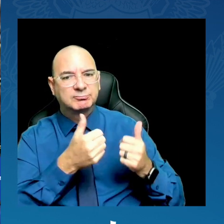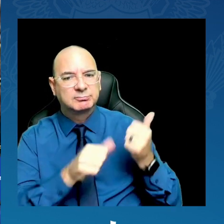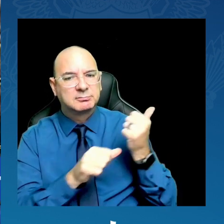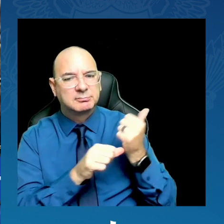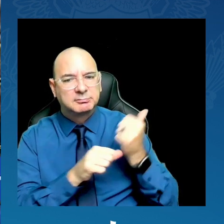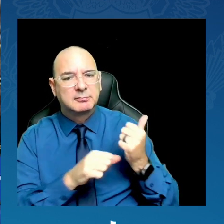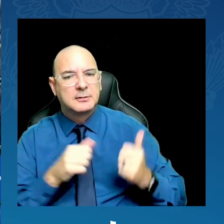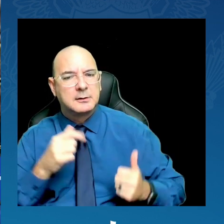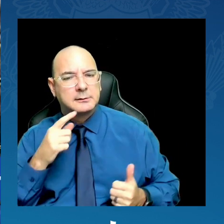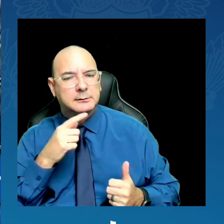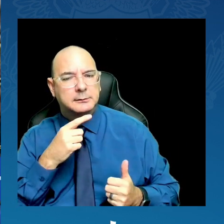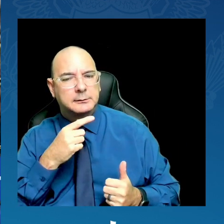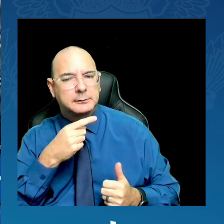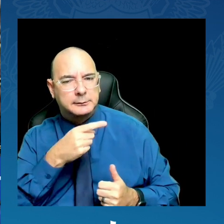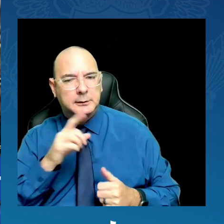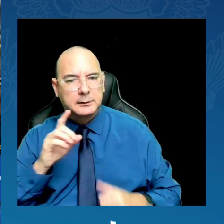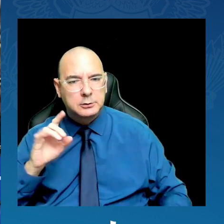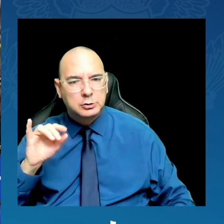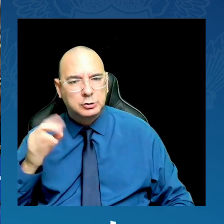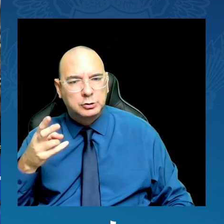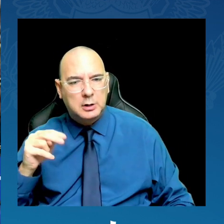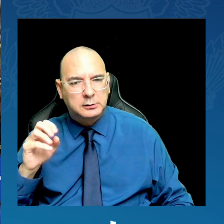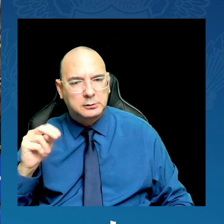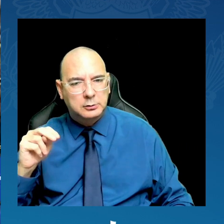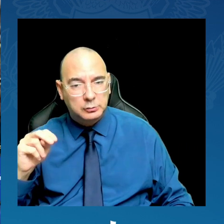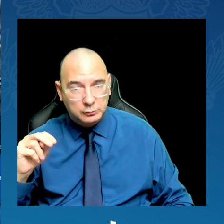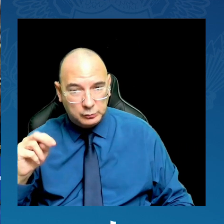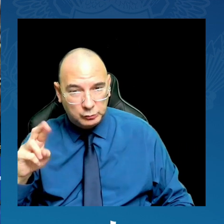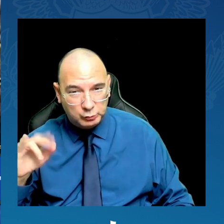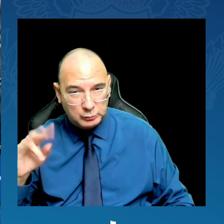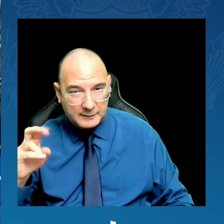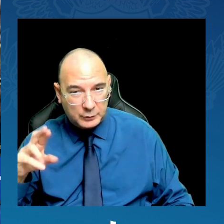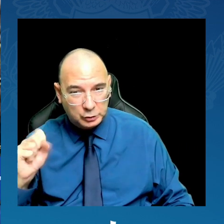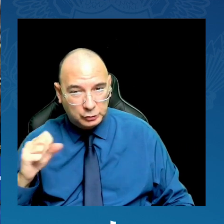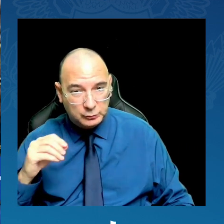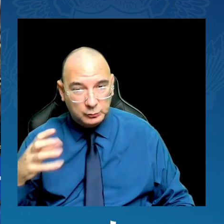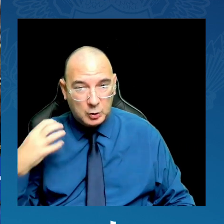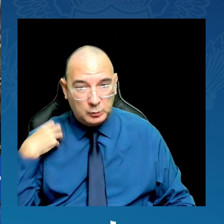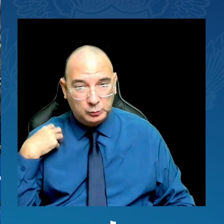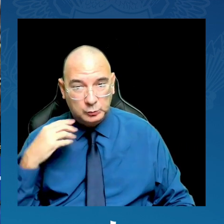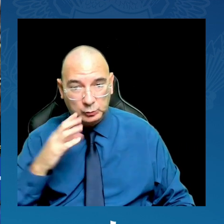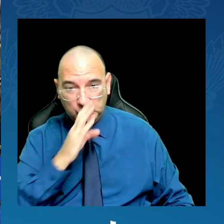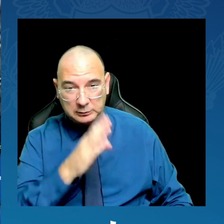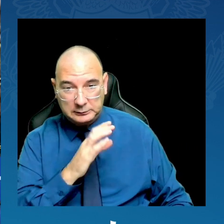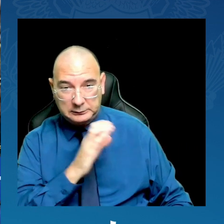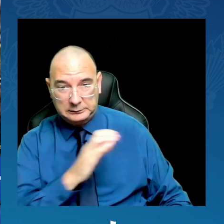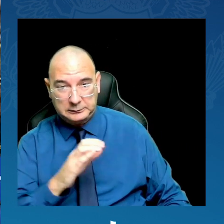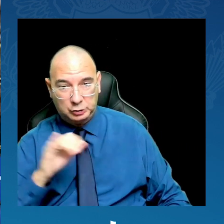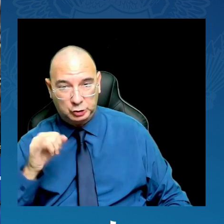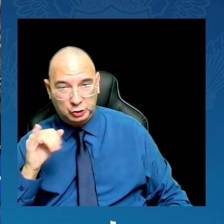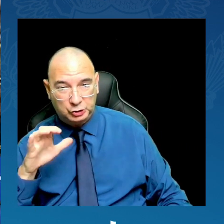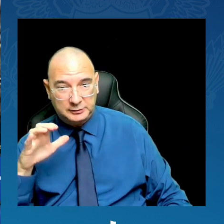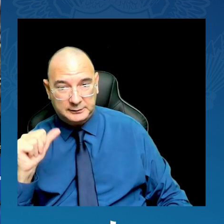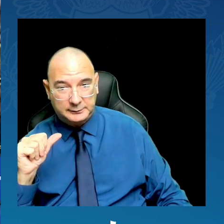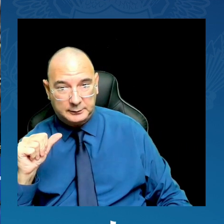and the chairwoman of the FCC, Jessica Rosenworcel, to share with us a bit about how you're thinking about it.